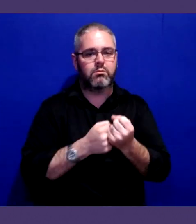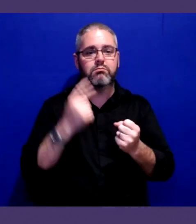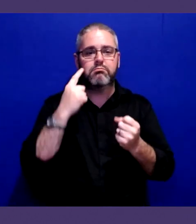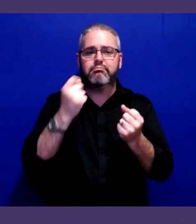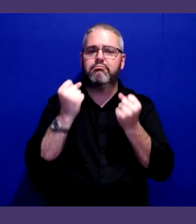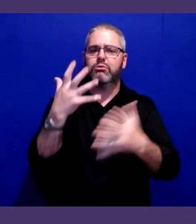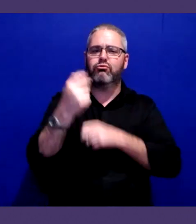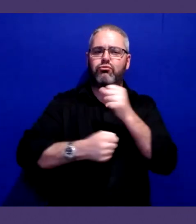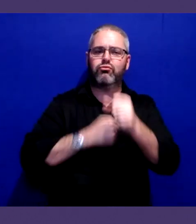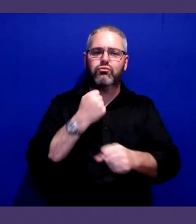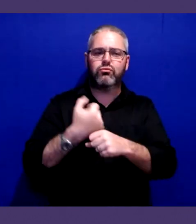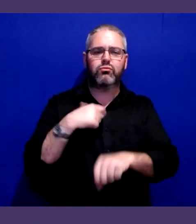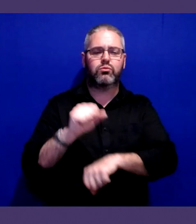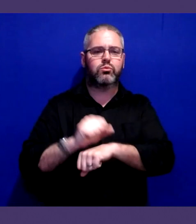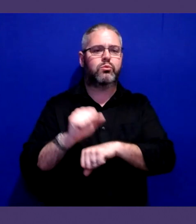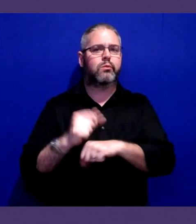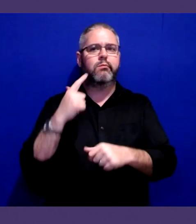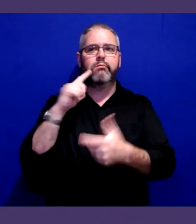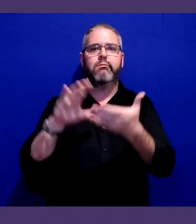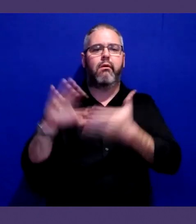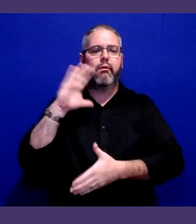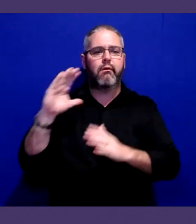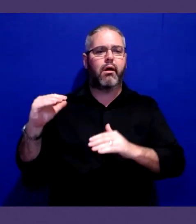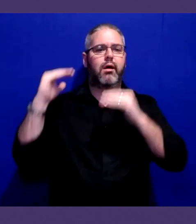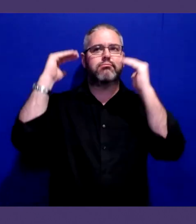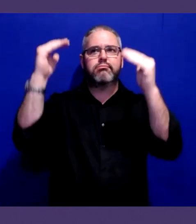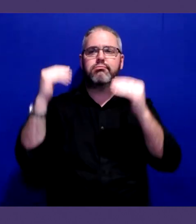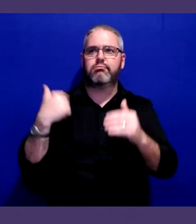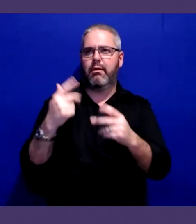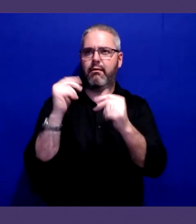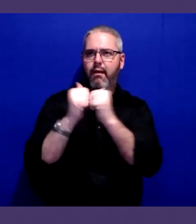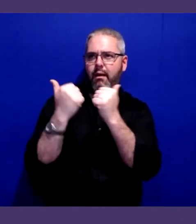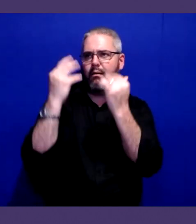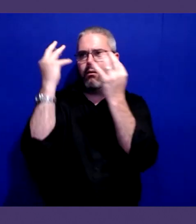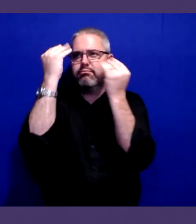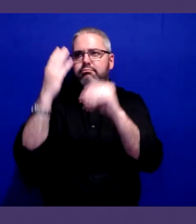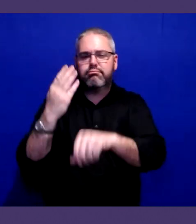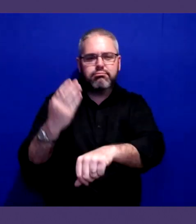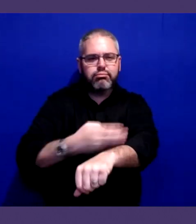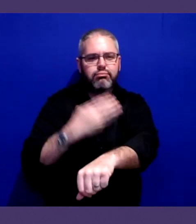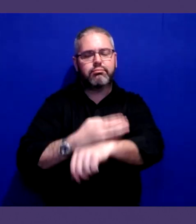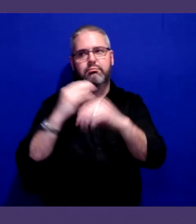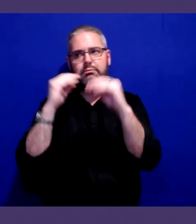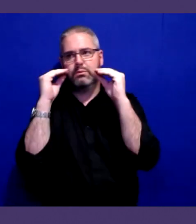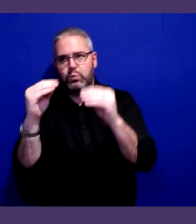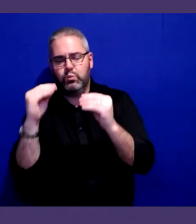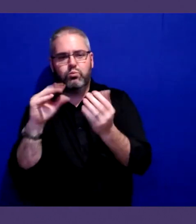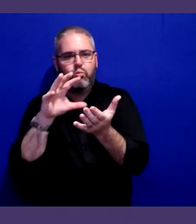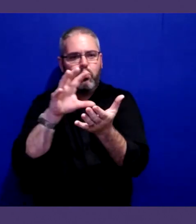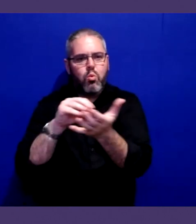higher ed thinking about ways we can improve teaching and learning and make them more inclusive spaces.